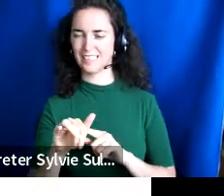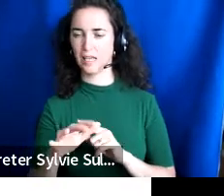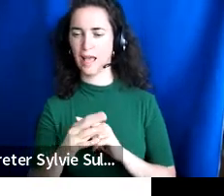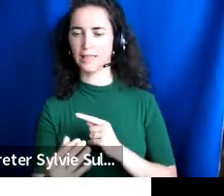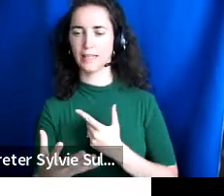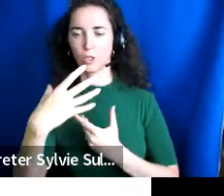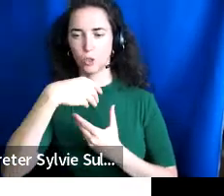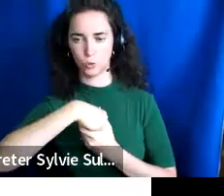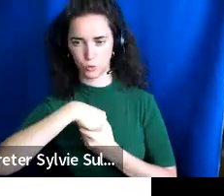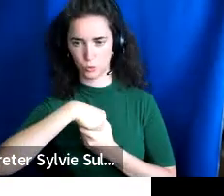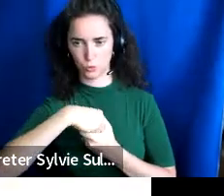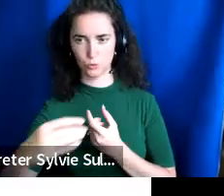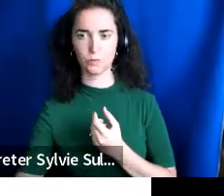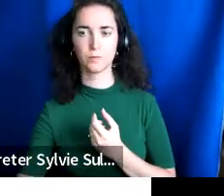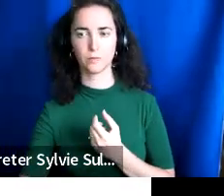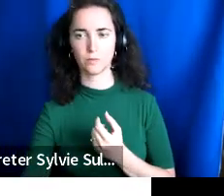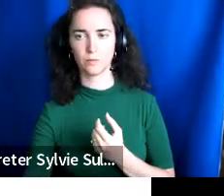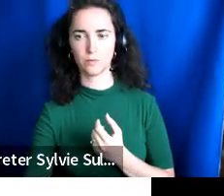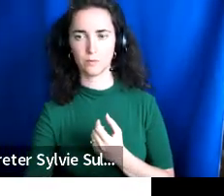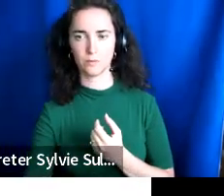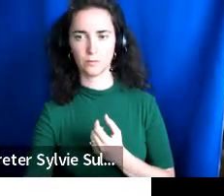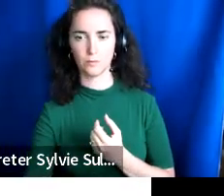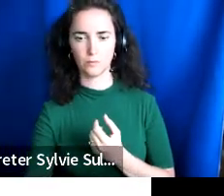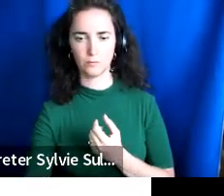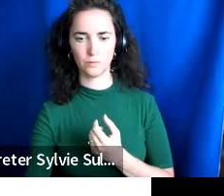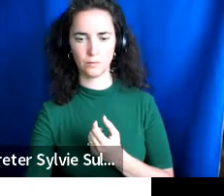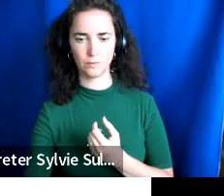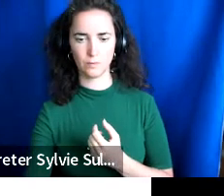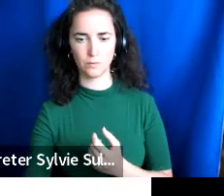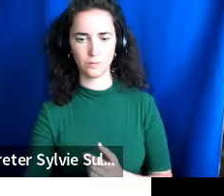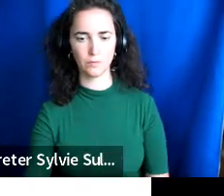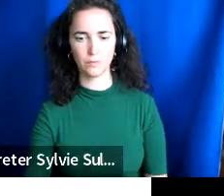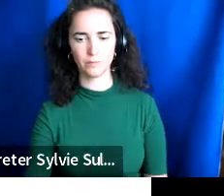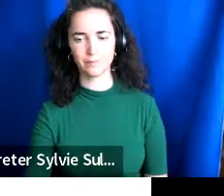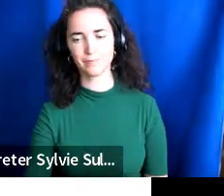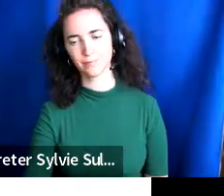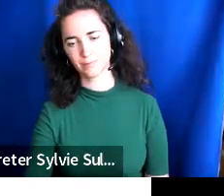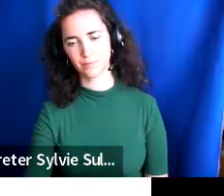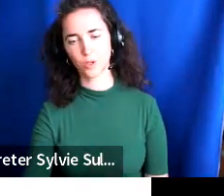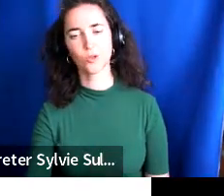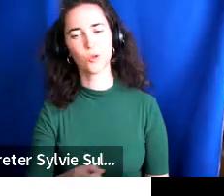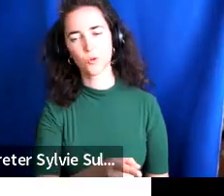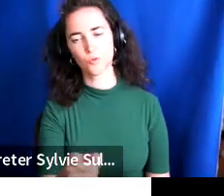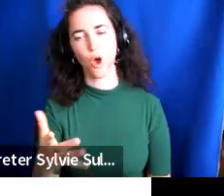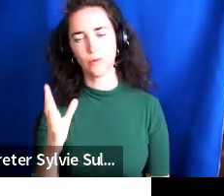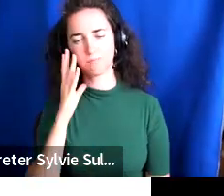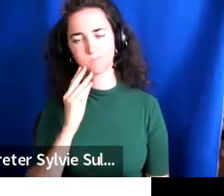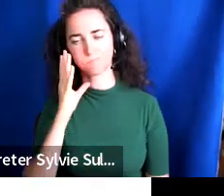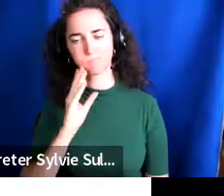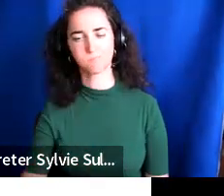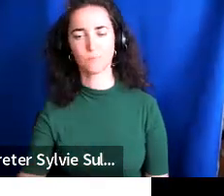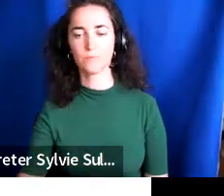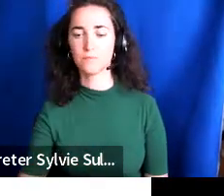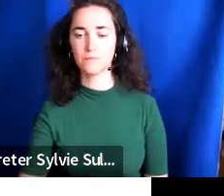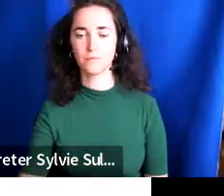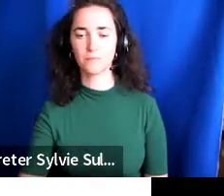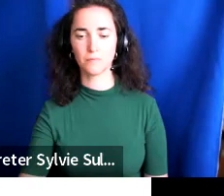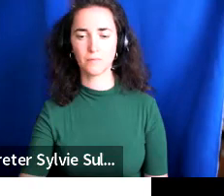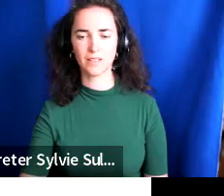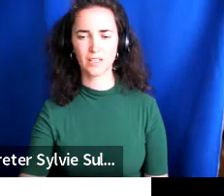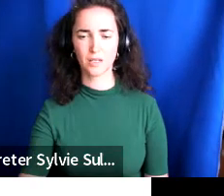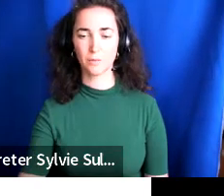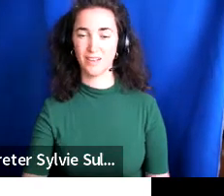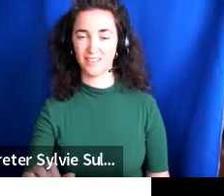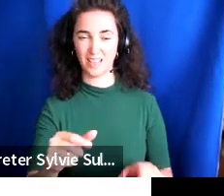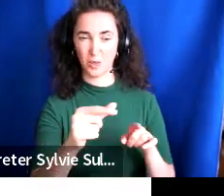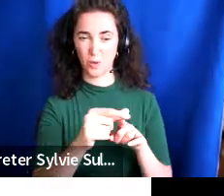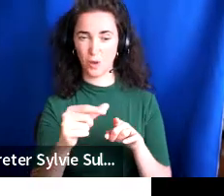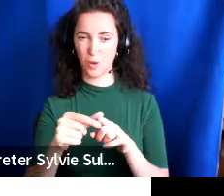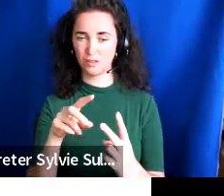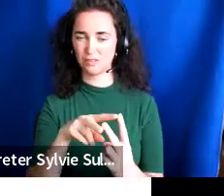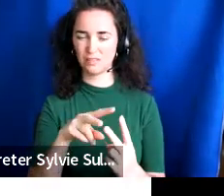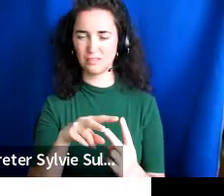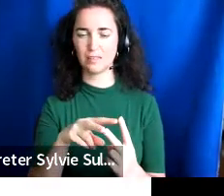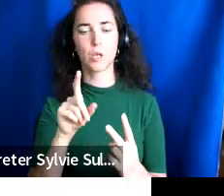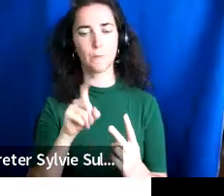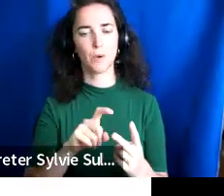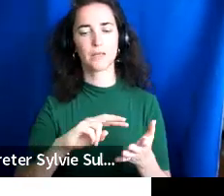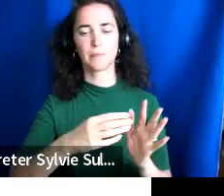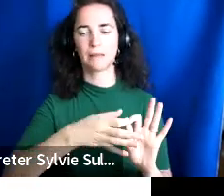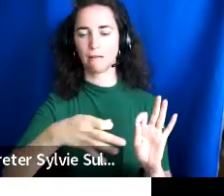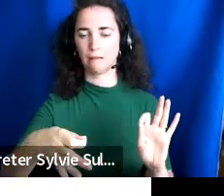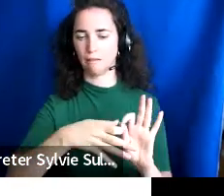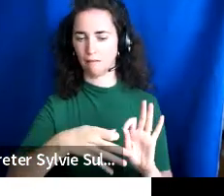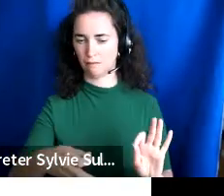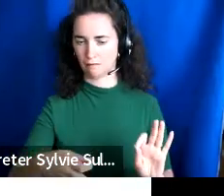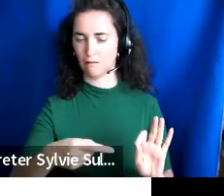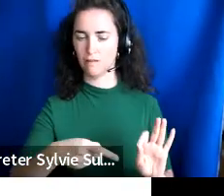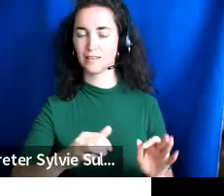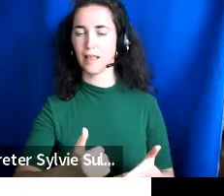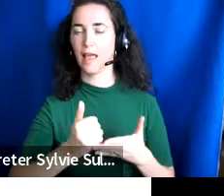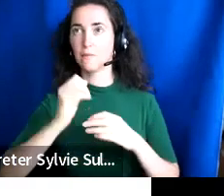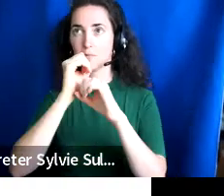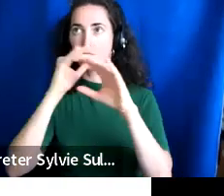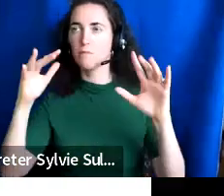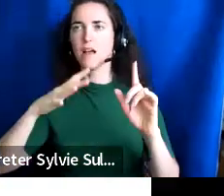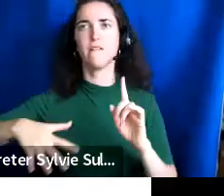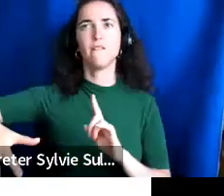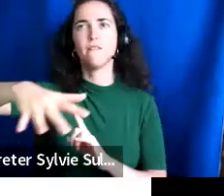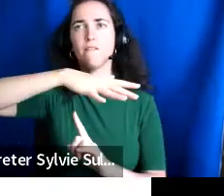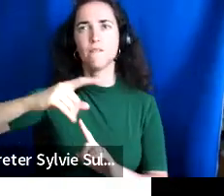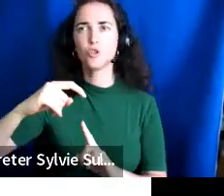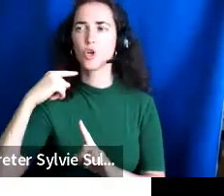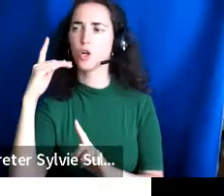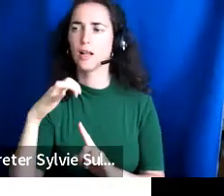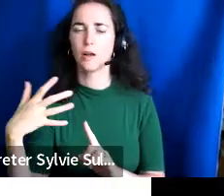I most probably teaching i'm patient with the choir over here, but it's very important to define those terms, because that would determine what kind of environment we want to create identify the barriers.